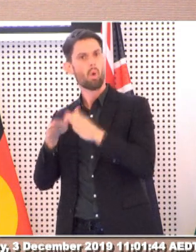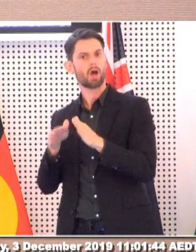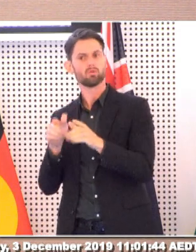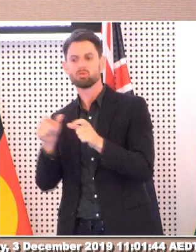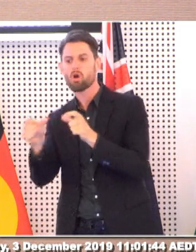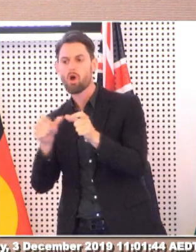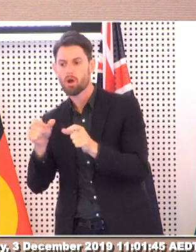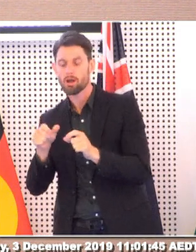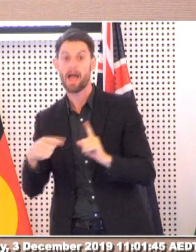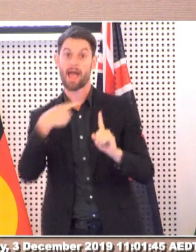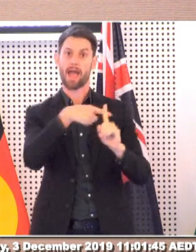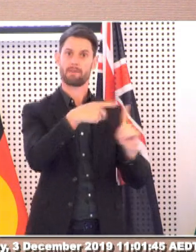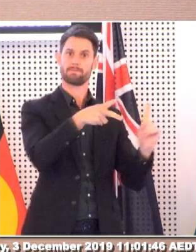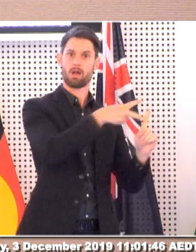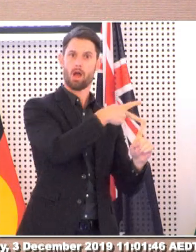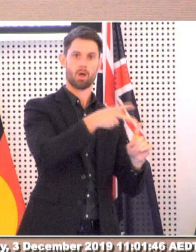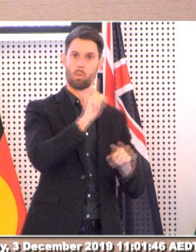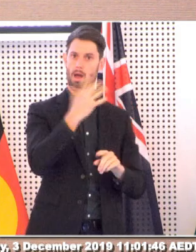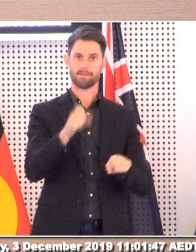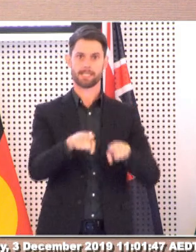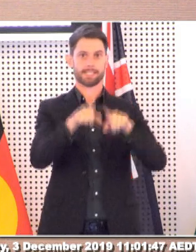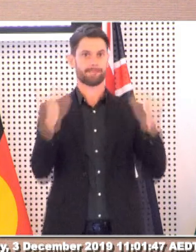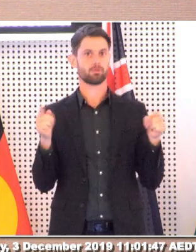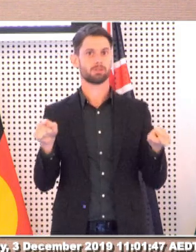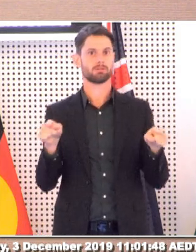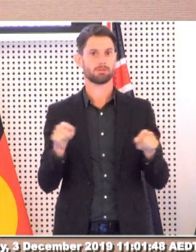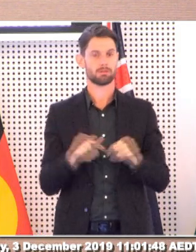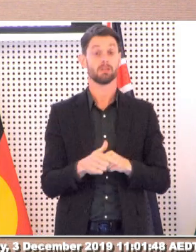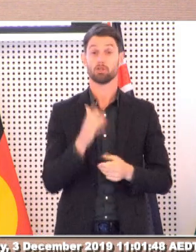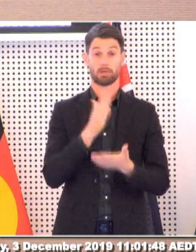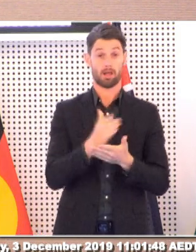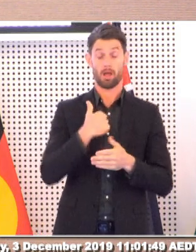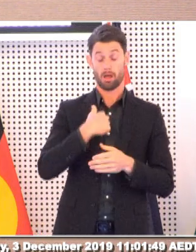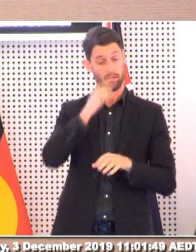And I guess there’s a range of different examples I can give for you there.